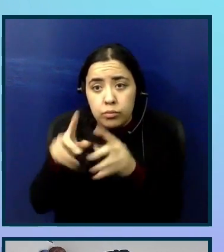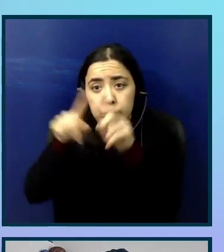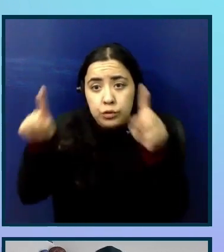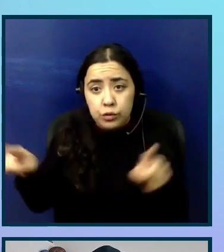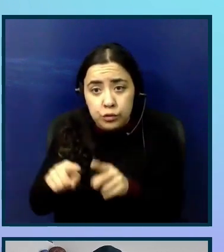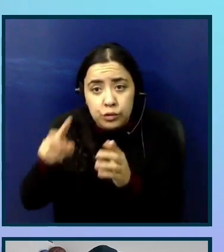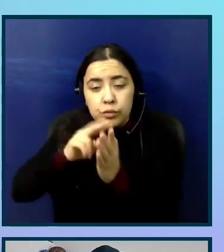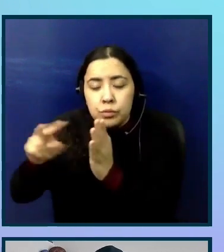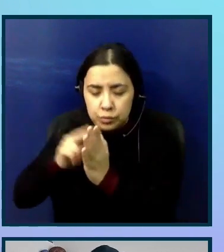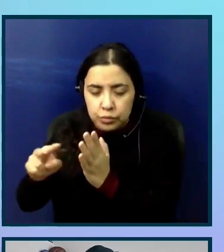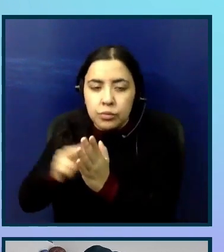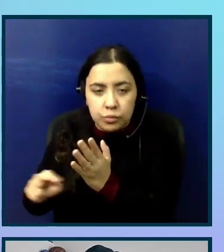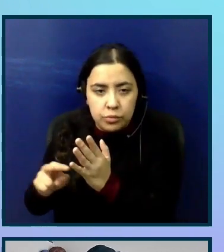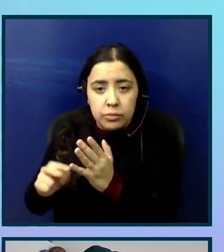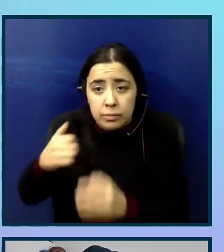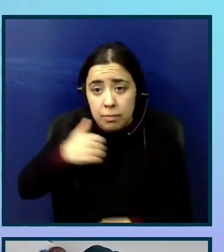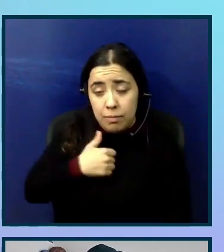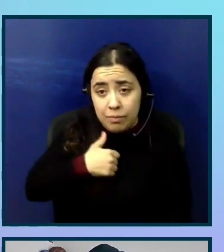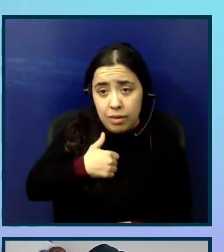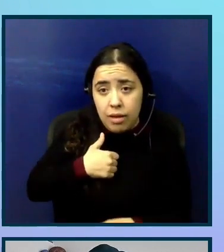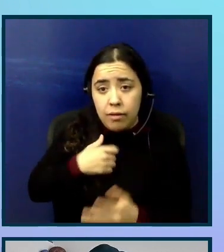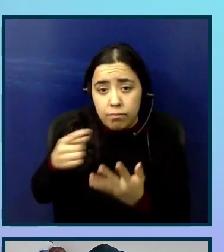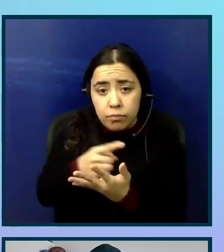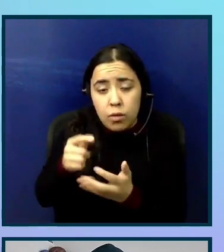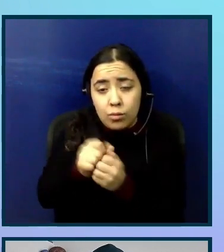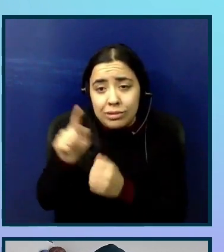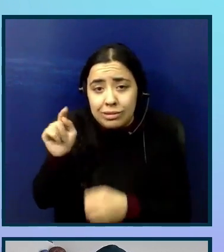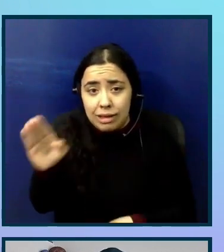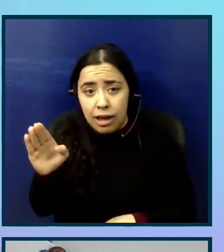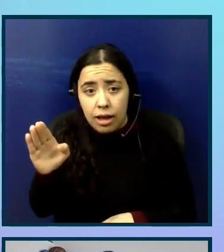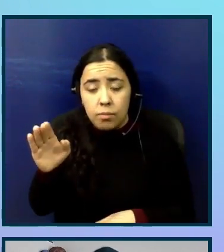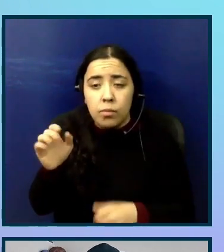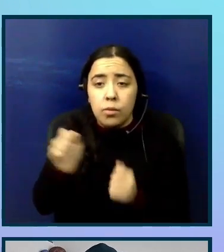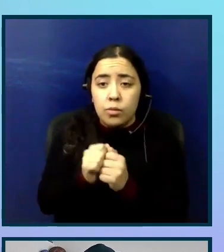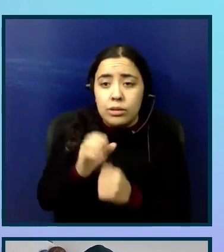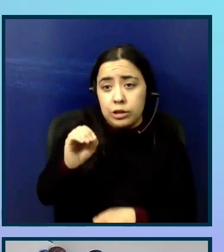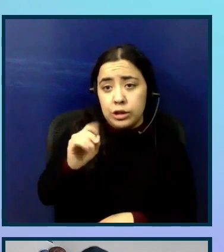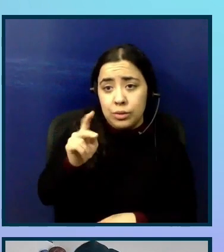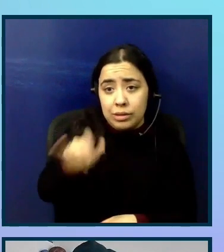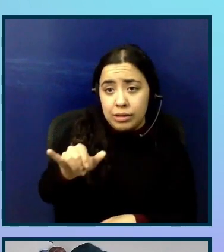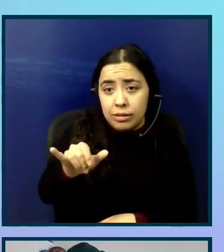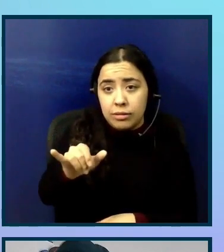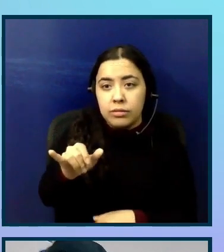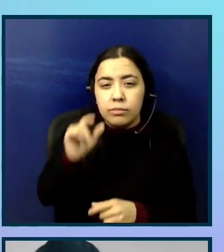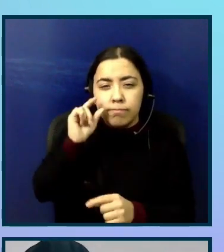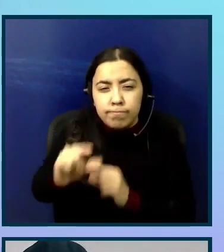Can I navigate besides without tab? Can I navigate with arrow key, right? It's a little bit of a natural progression into those other